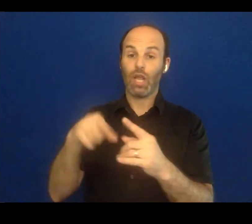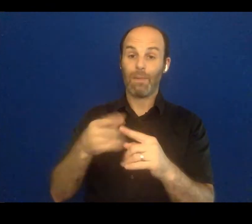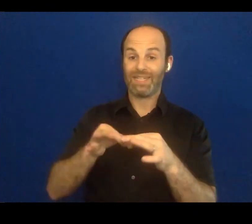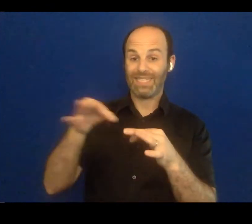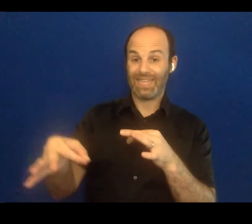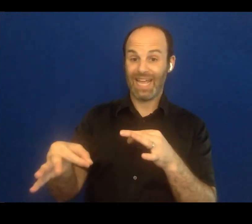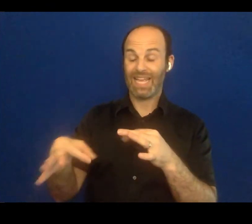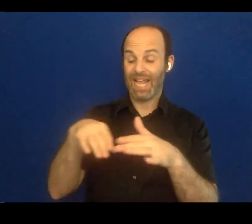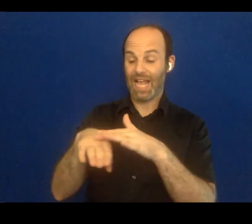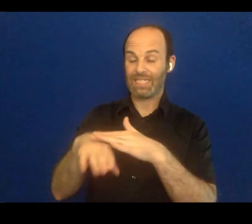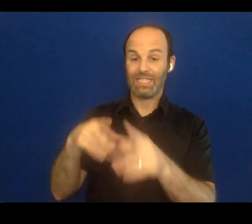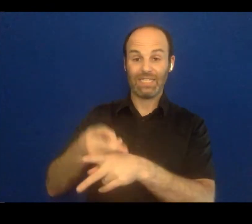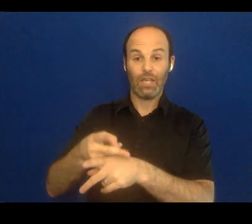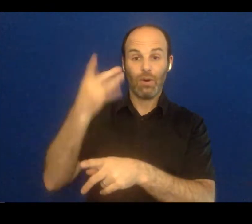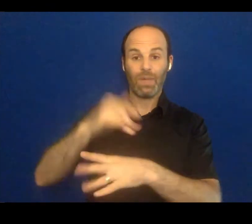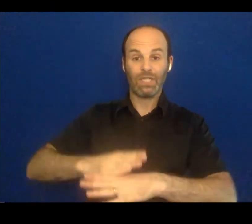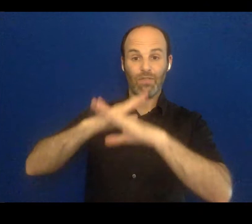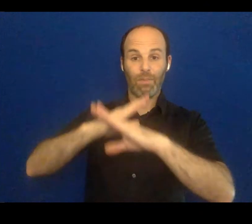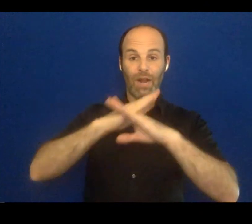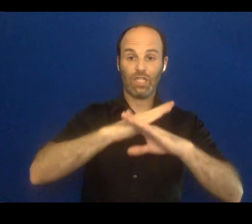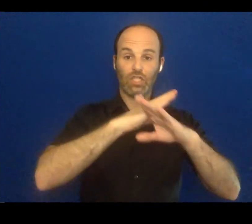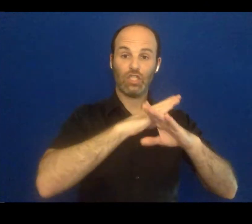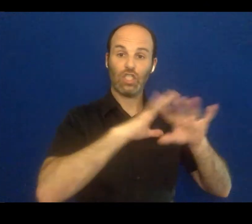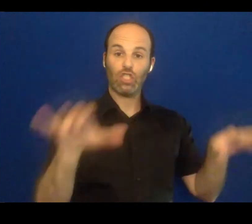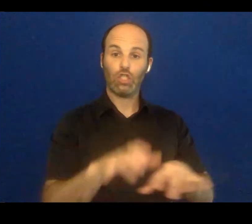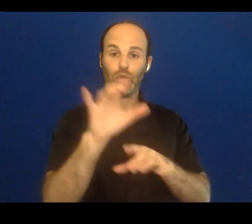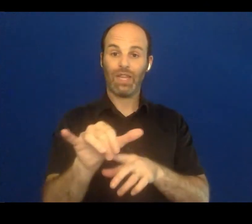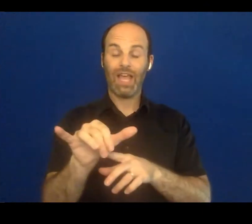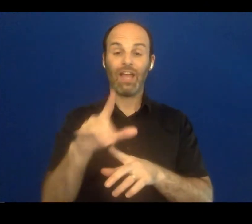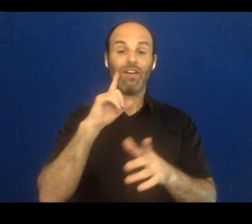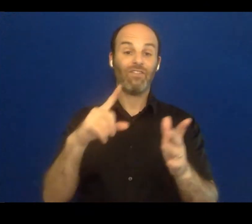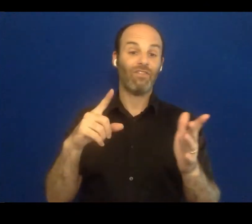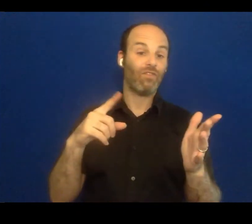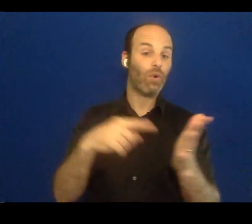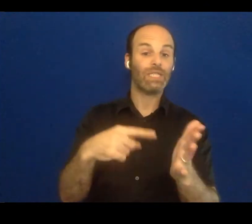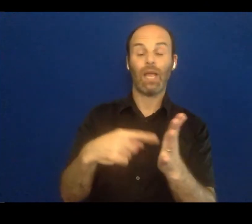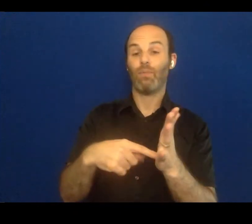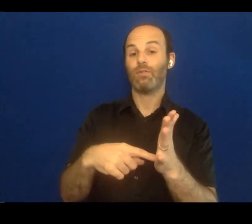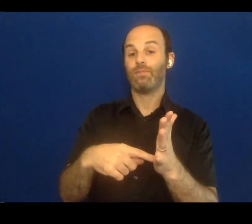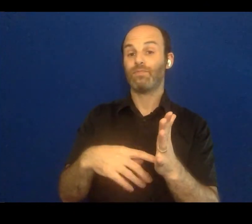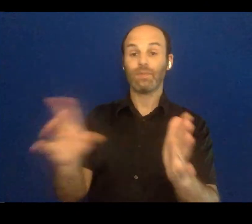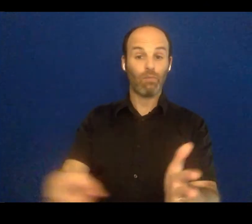BECAUSE OF THE BARRIERS IN INVOLVED IN TRYING TO DO SO. BEING REQUIRED TO MAKE PHONE